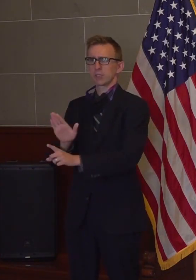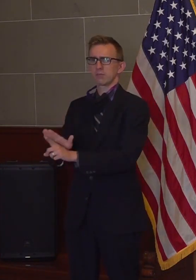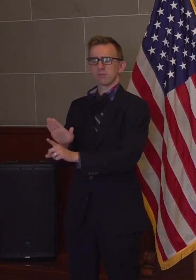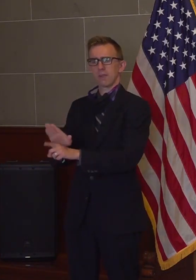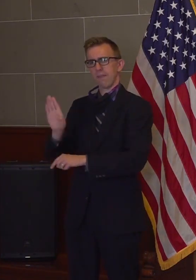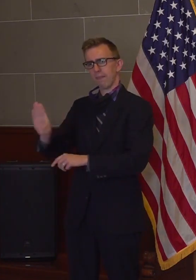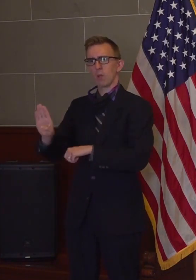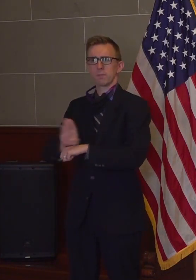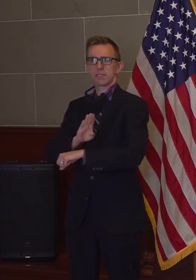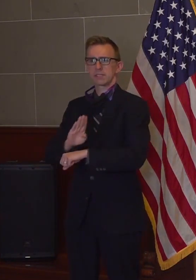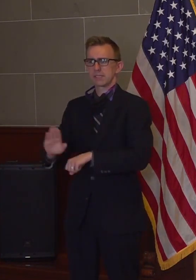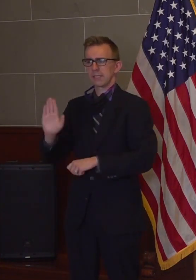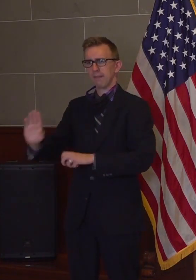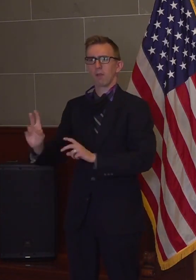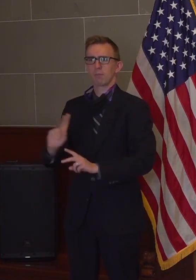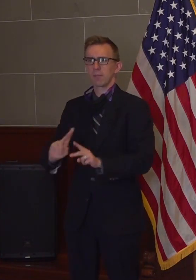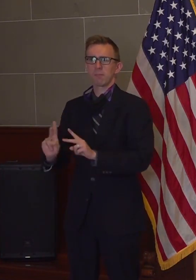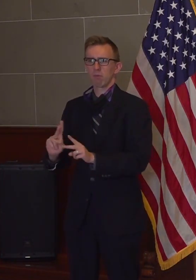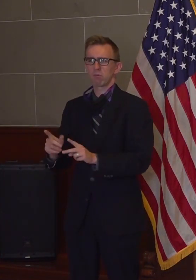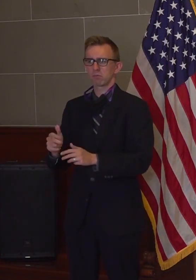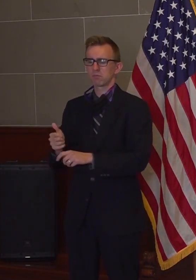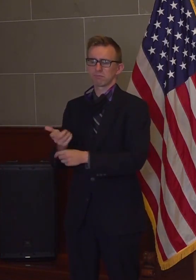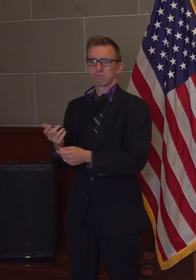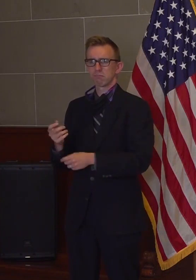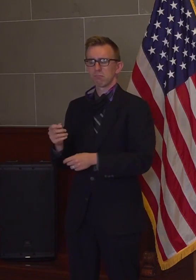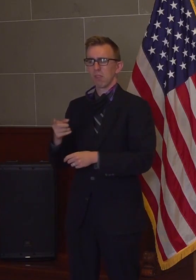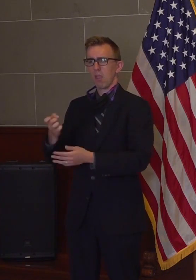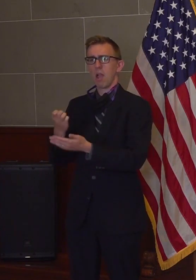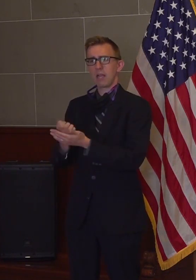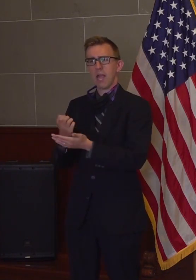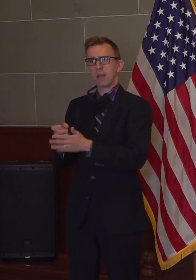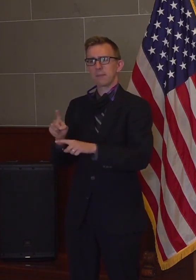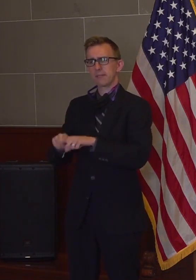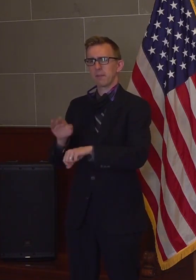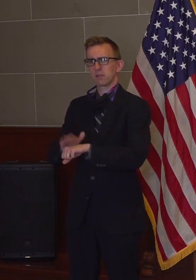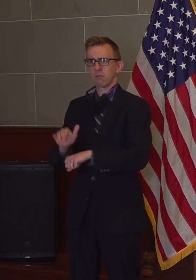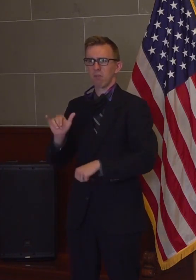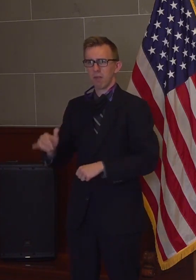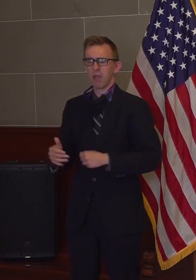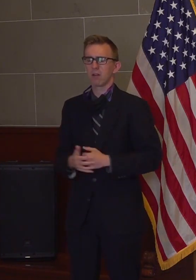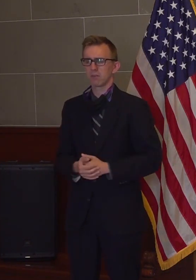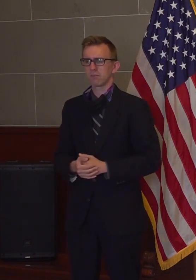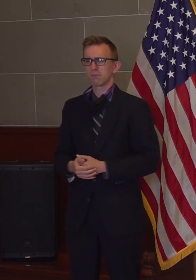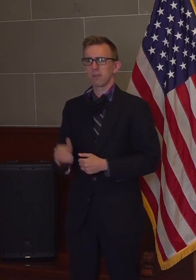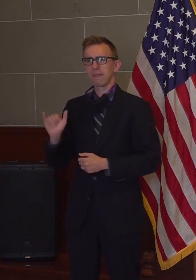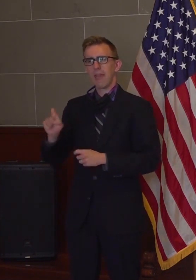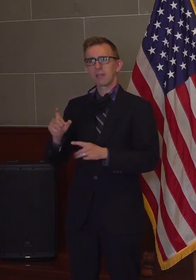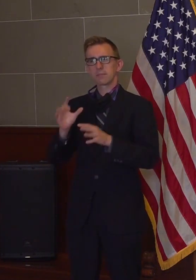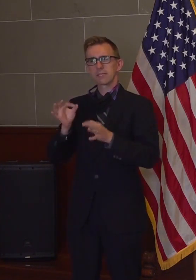STATE MISSOURI DON'T WANT TO GET ON THE ISSUE OF THE LOCAL ISSUES WHAT THEY DECIDE TO DO ON THE LOCAL LEVELS US UP TO THEM THAT'S THEIR BUSINESSES THEIR THAT'S THEIR PEOPLE